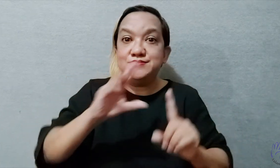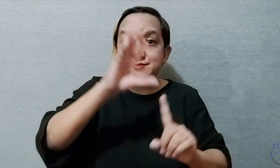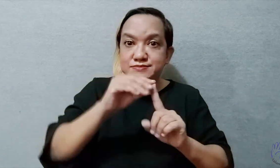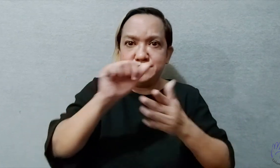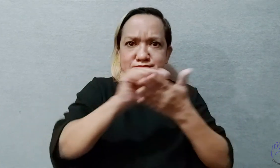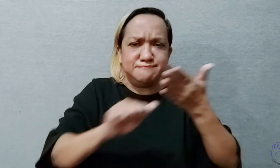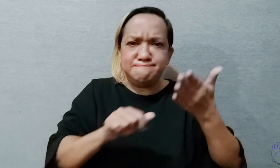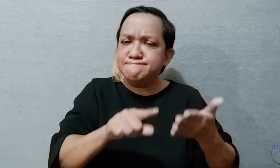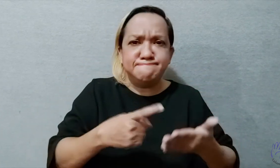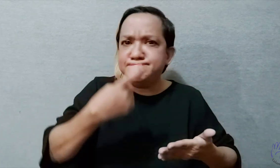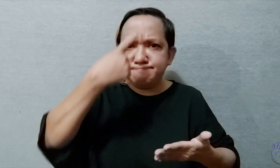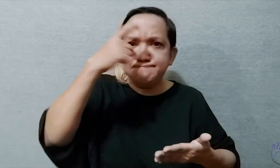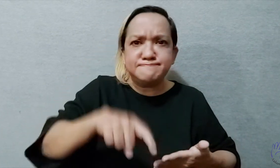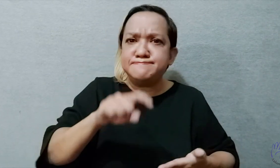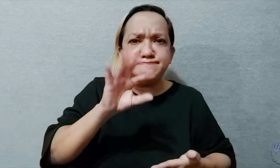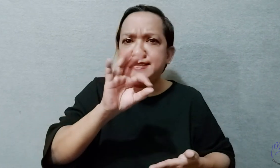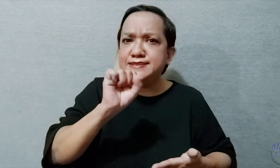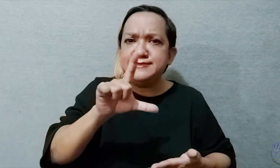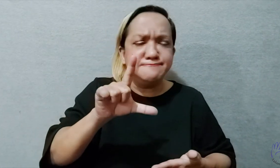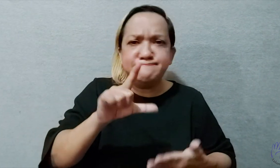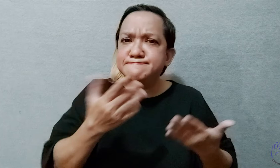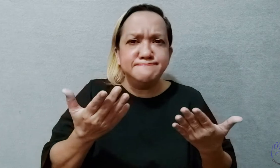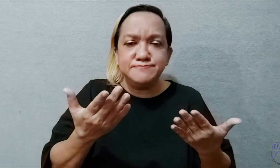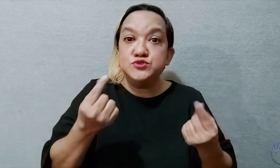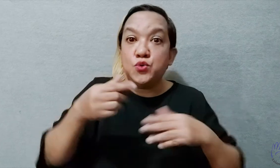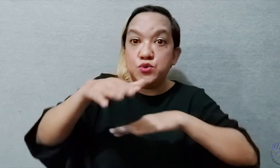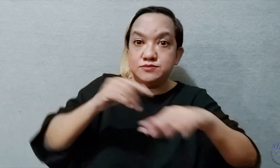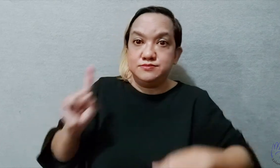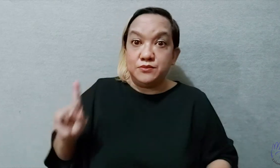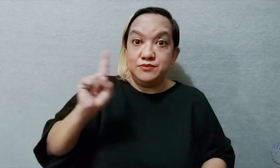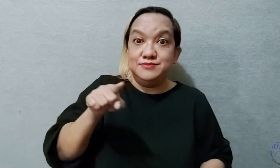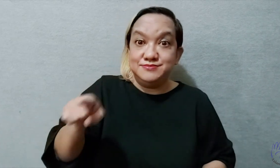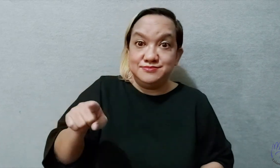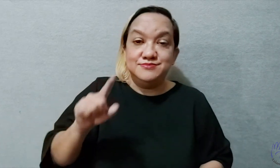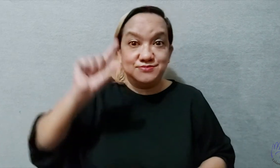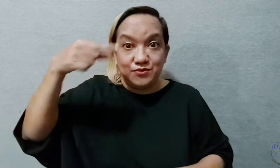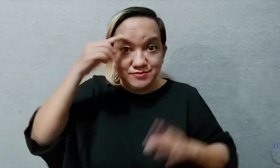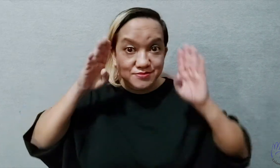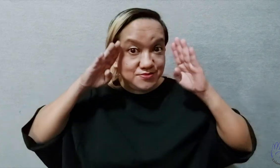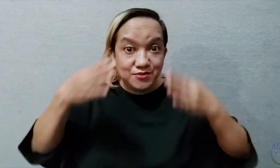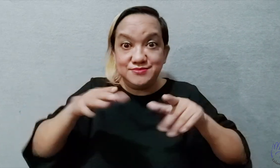they did not see the need to recognize FSL. Afterwards, they called governments who focus